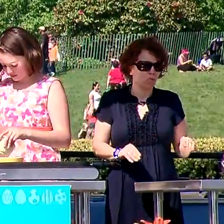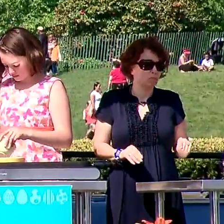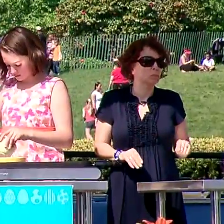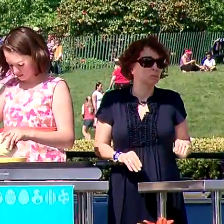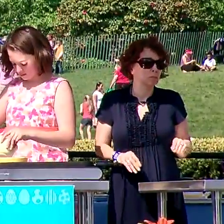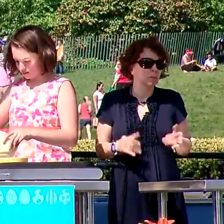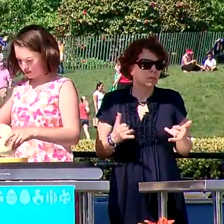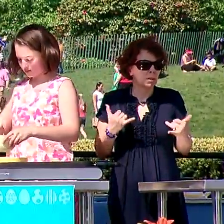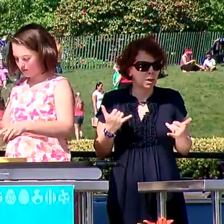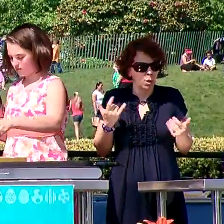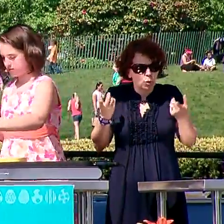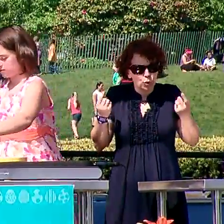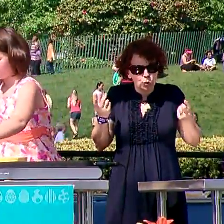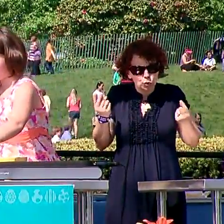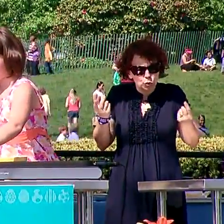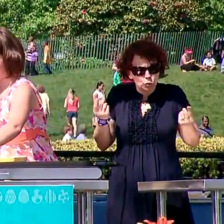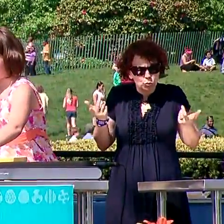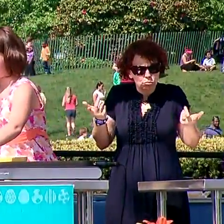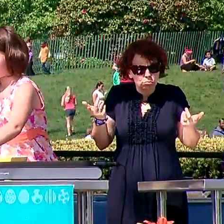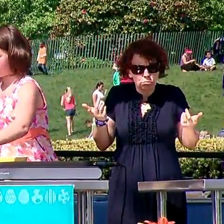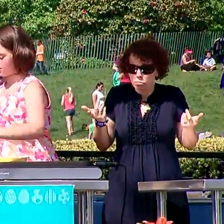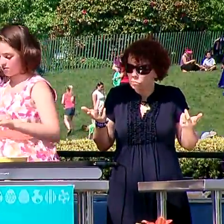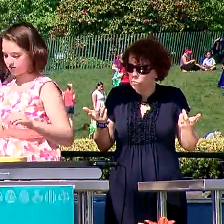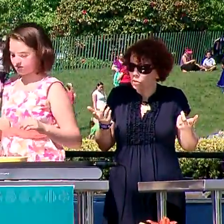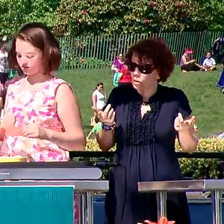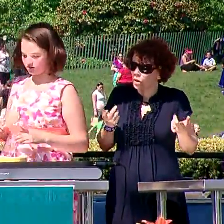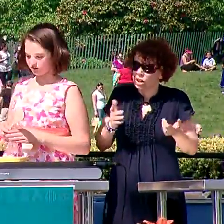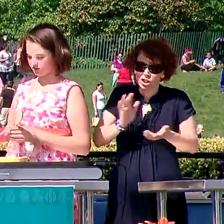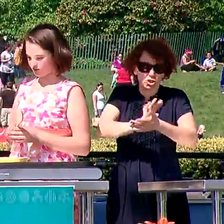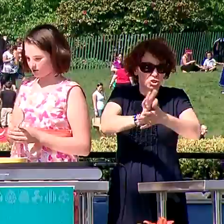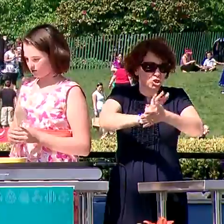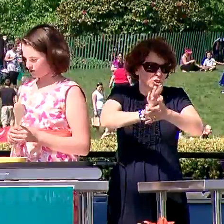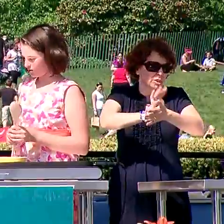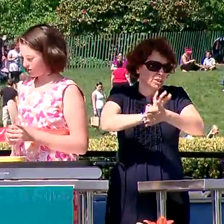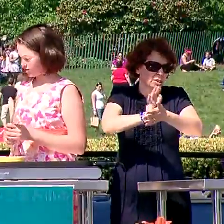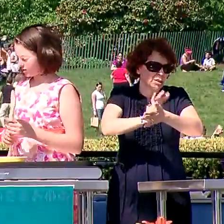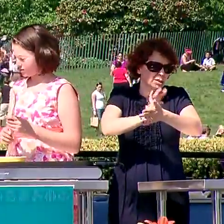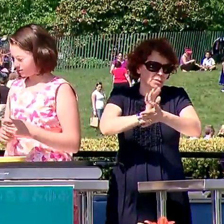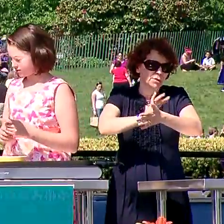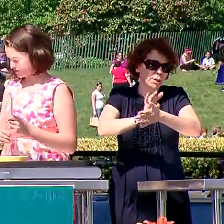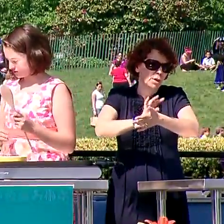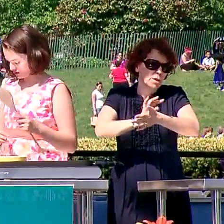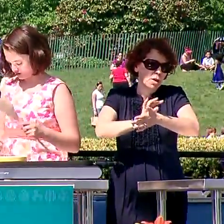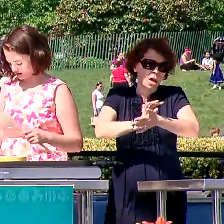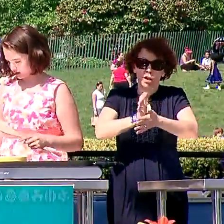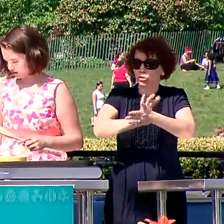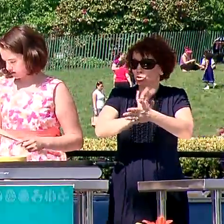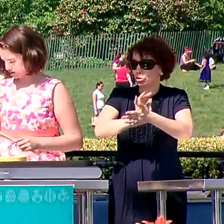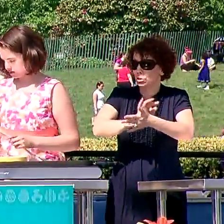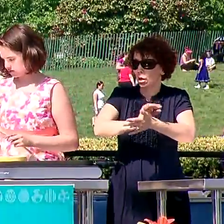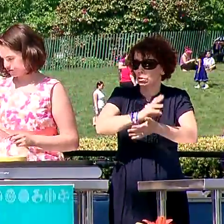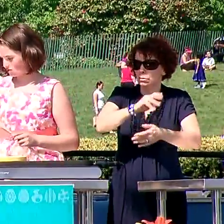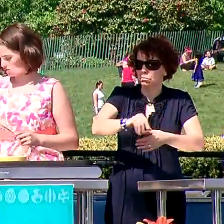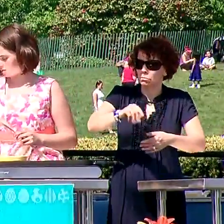So now what you're going to do, you just take cheese, so I want you to put some cheese on here, just on one side.